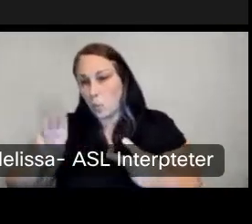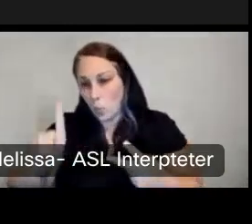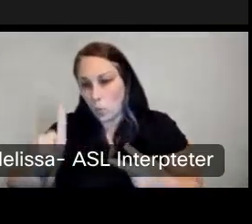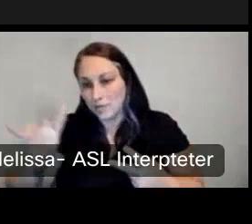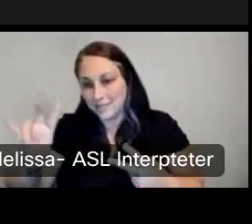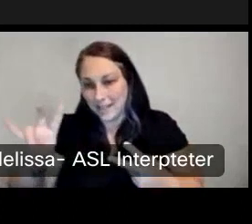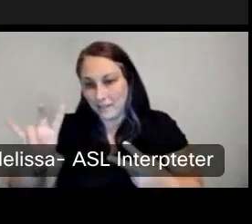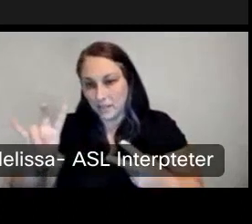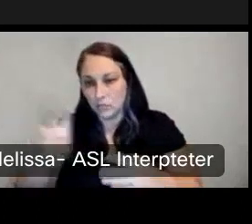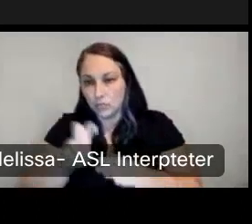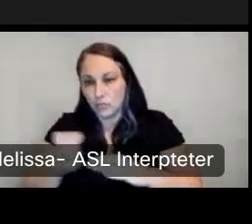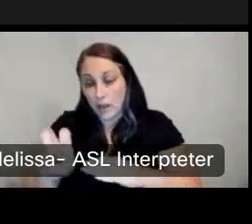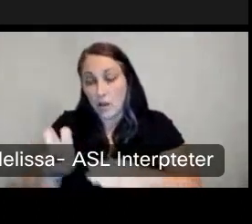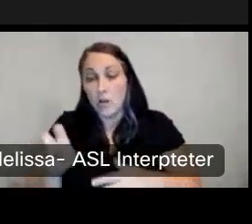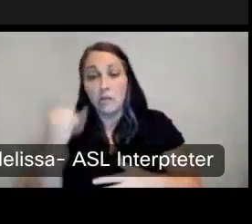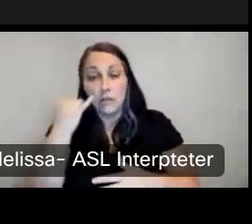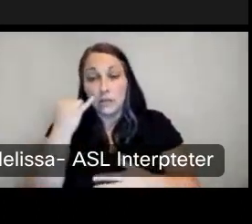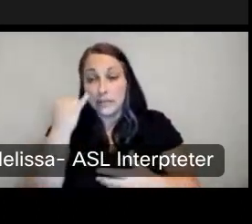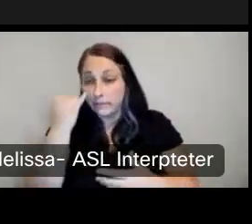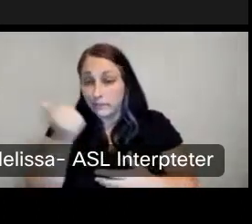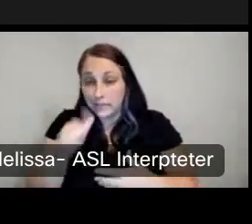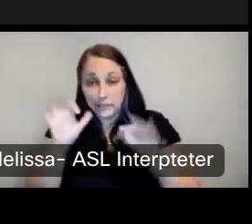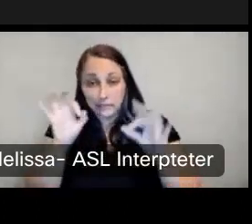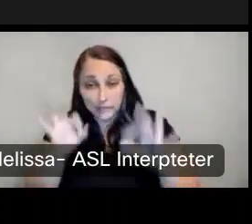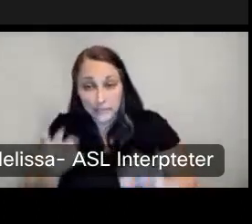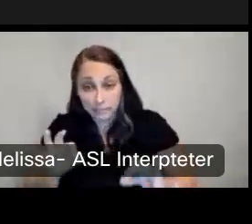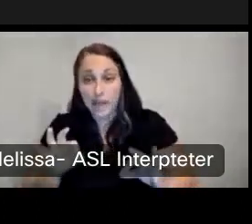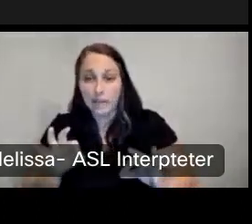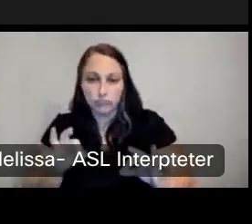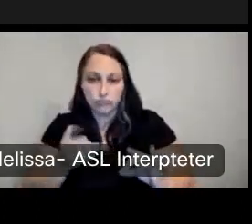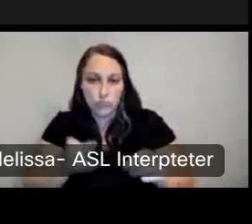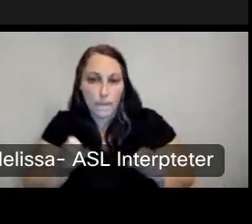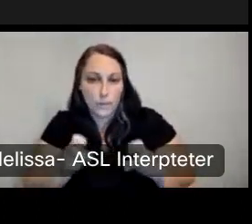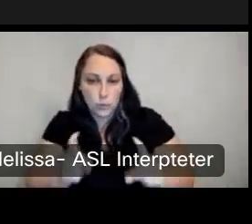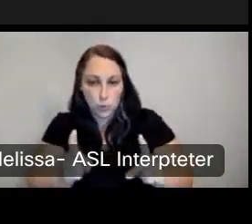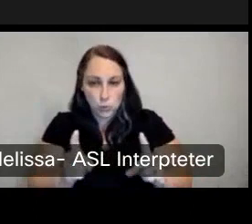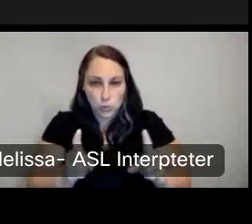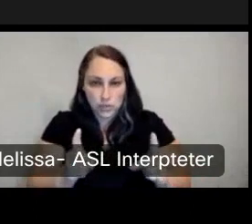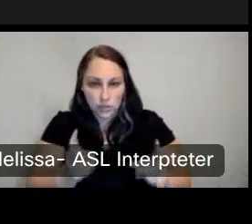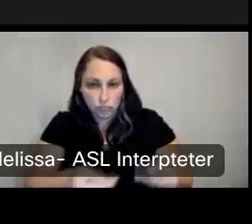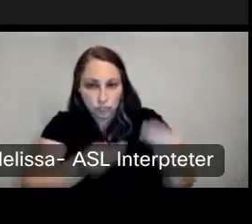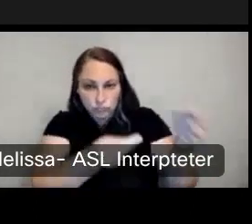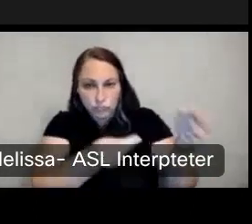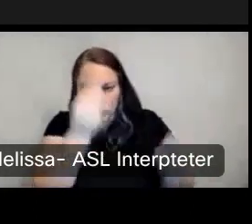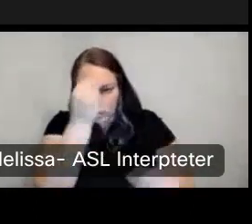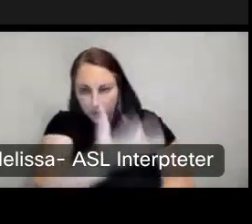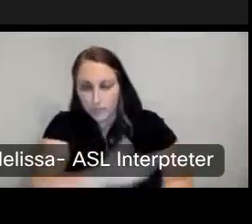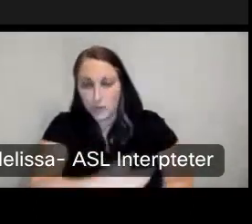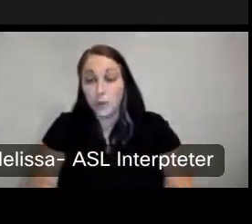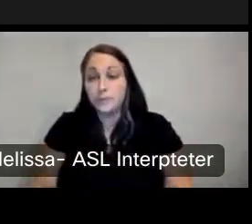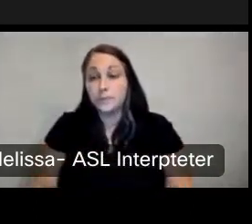um there's an opportunity to provide feedback One Last Time on the route as well as on the